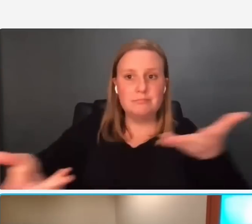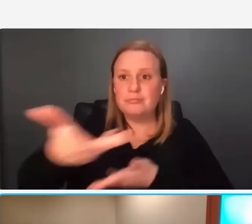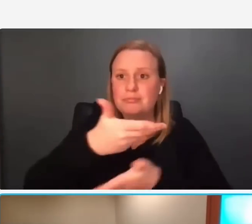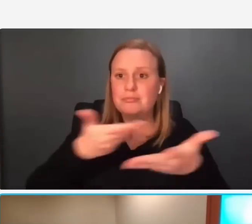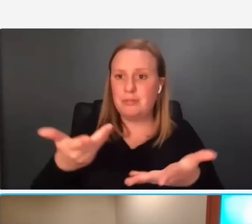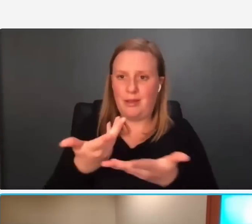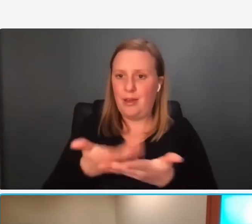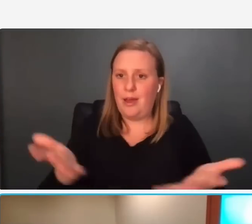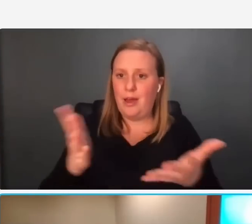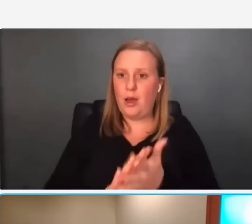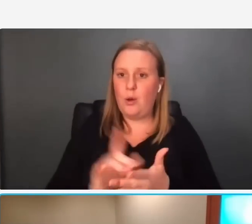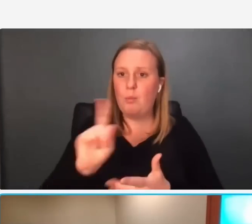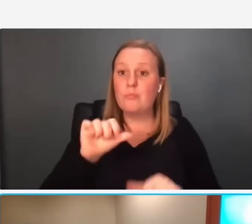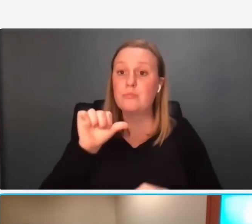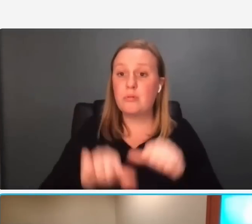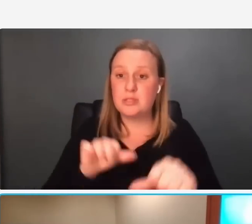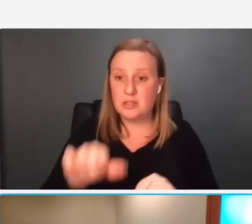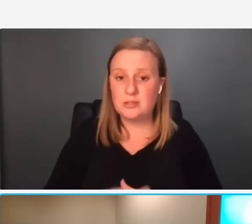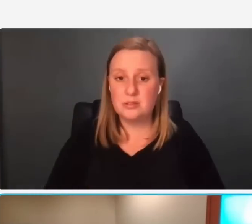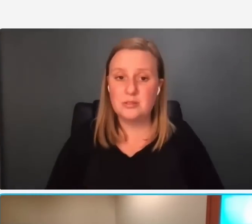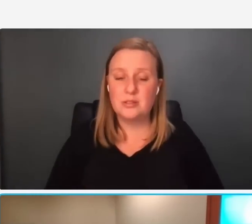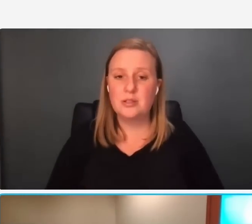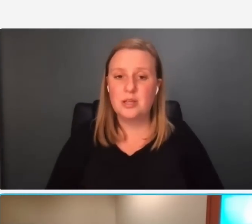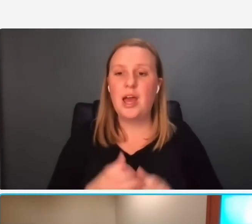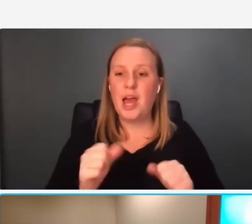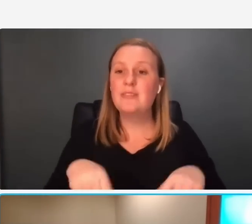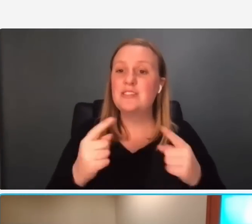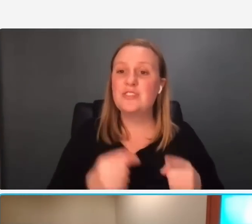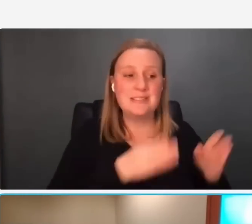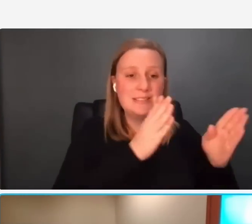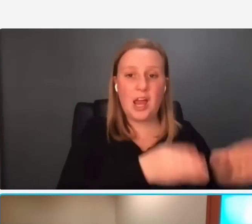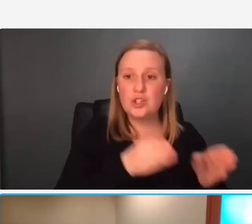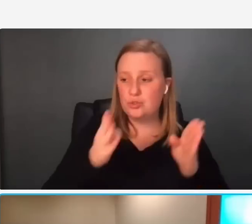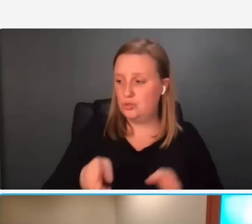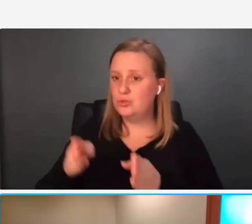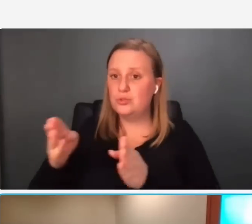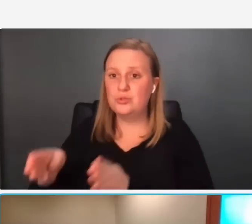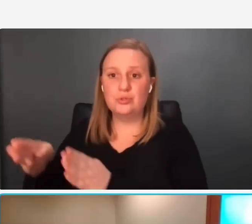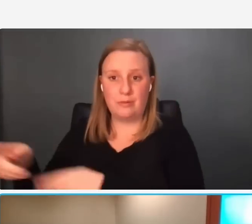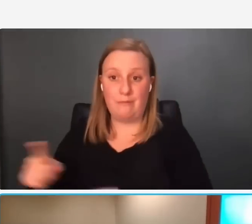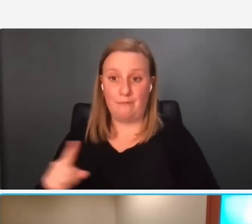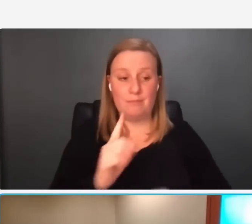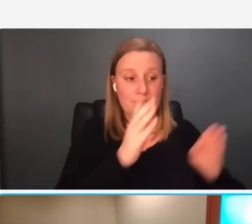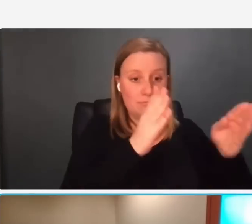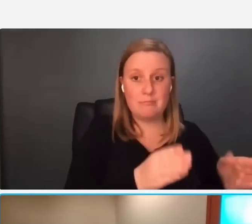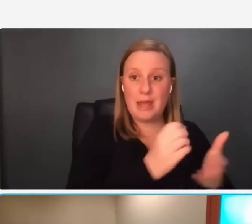but I just wanted to capture our staged approach. So we do have four stages. Stage one has already occurred.